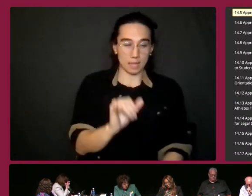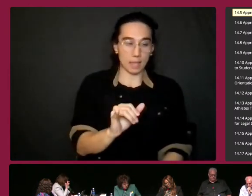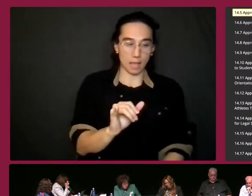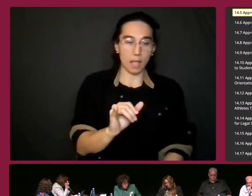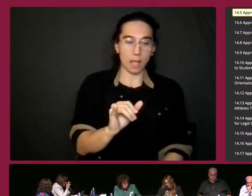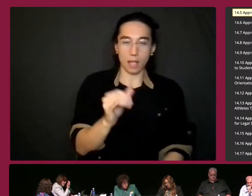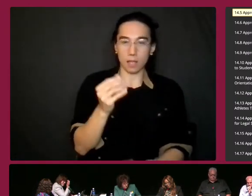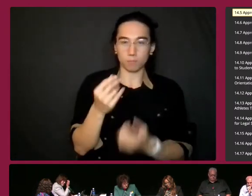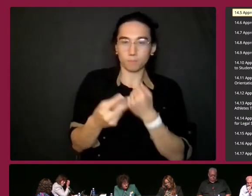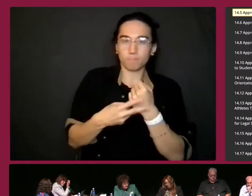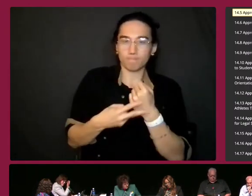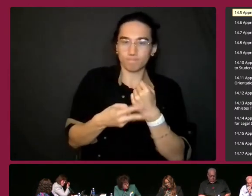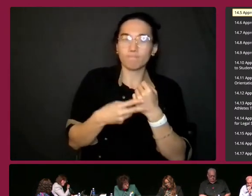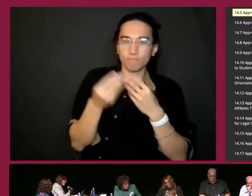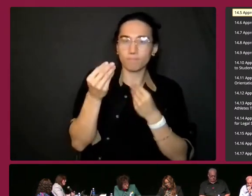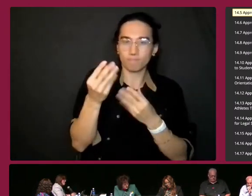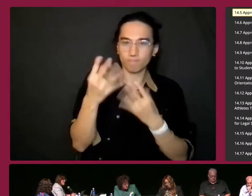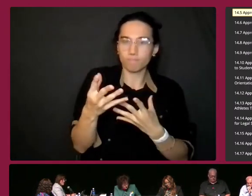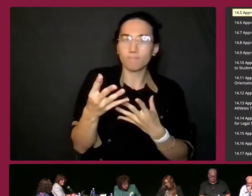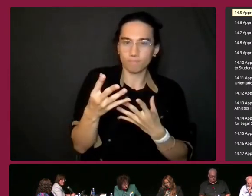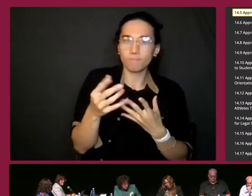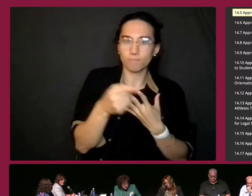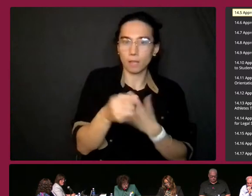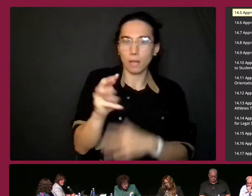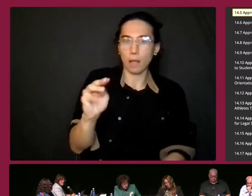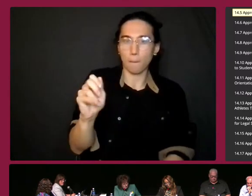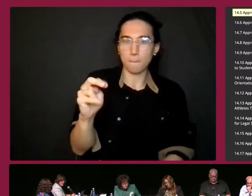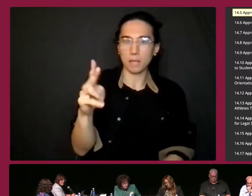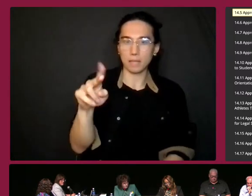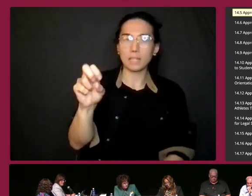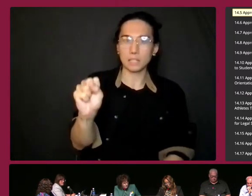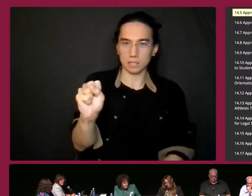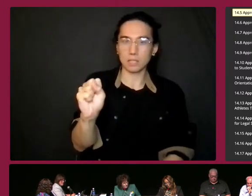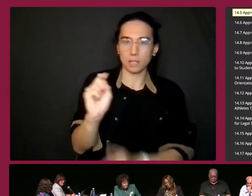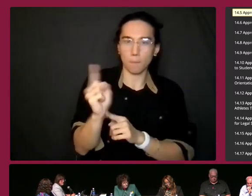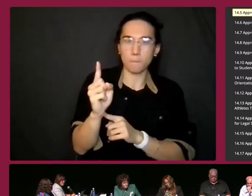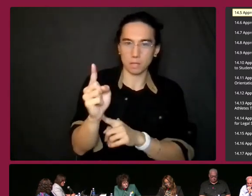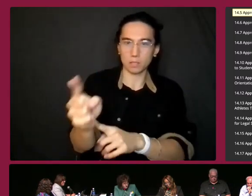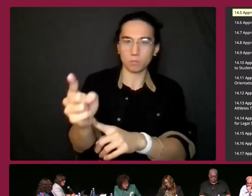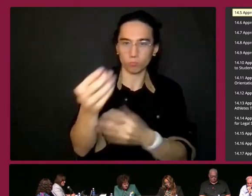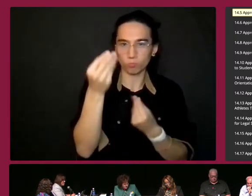governance group, I think the minutes for those meetings are available for folks to look at.